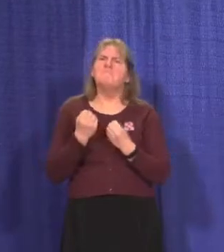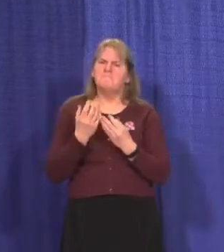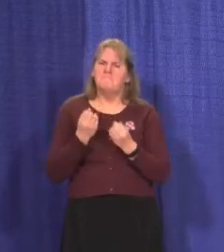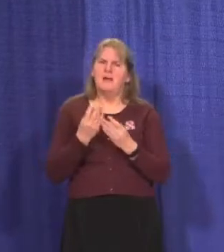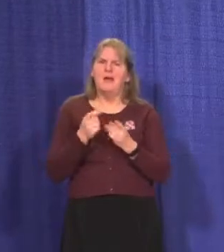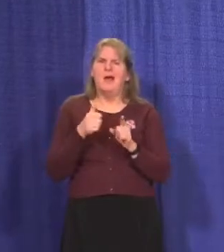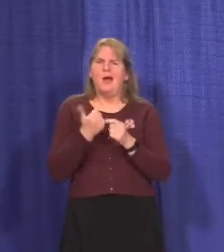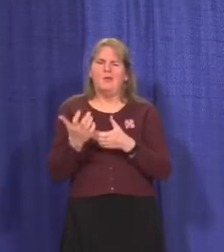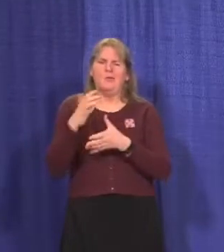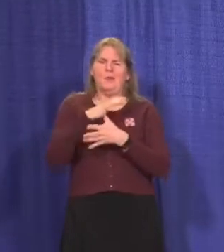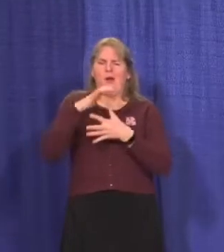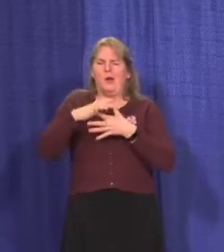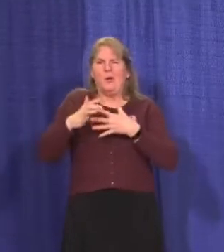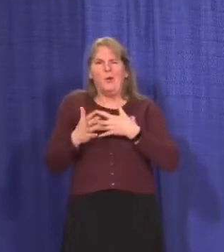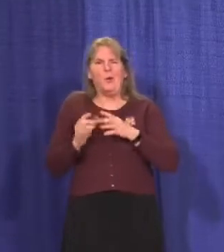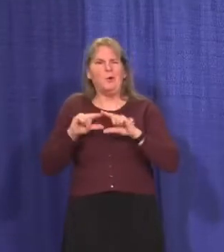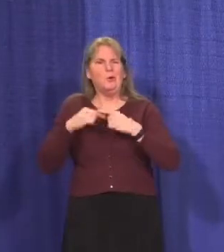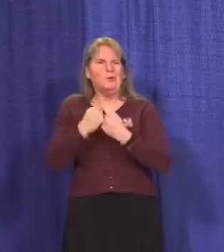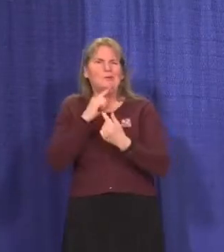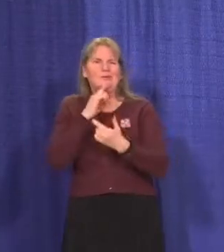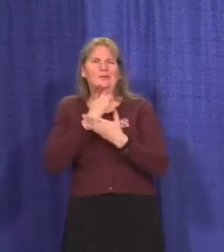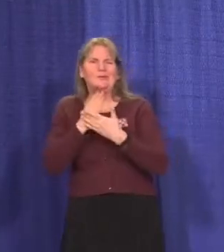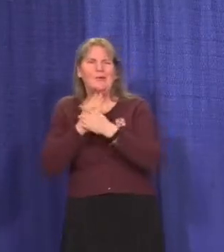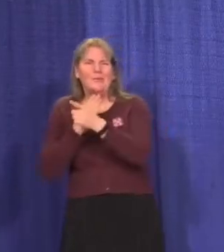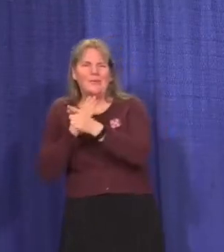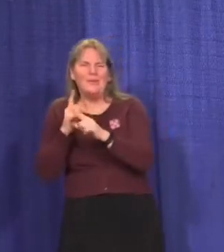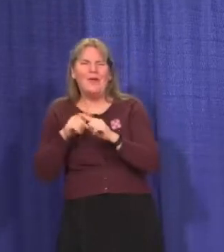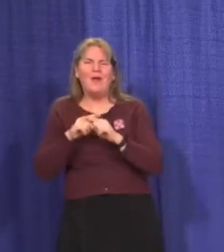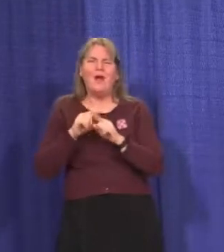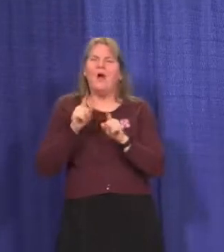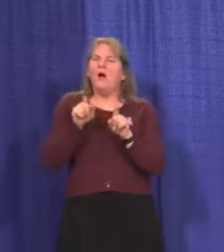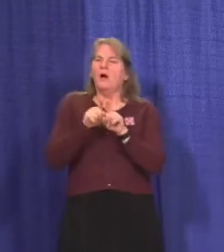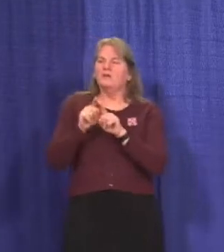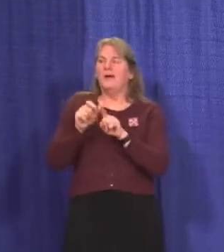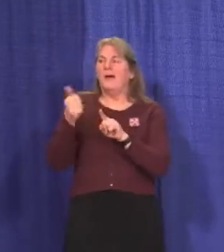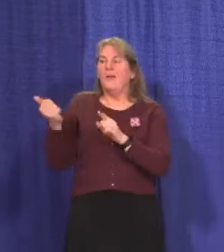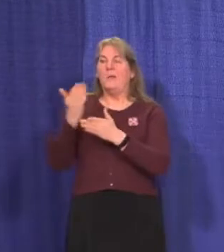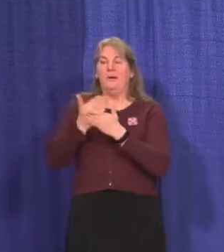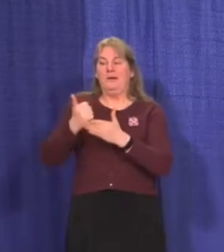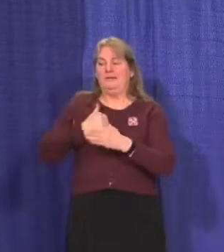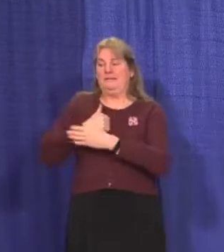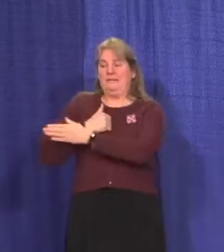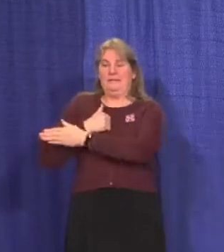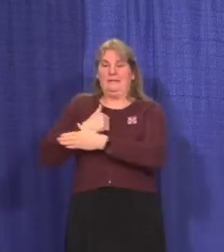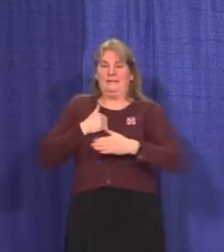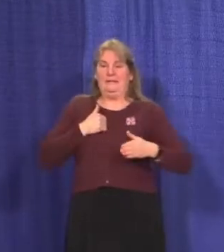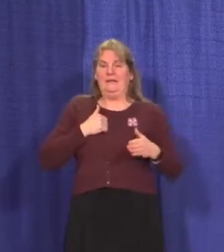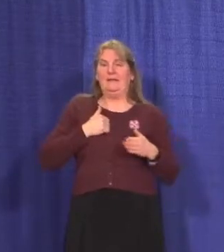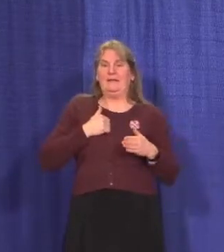and the rest of Canada will need to address and a much more stage